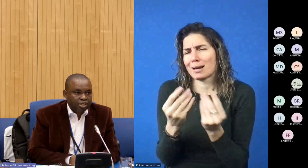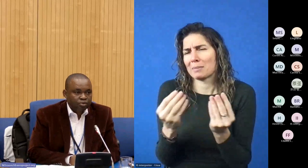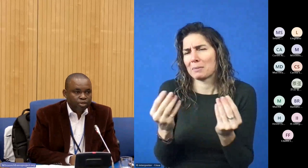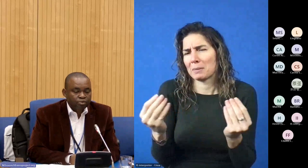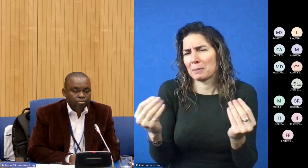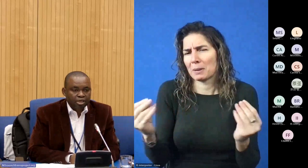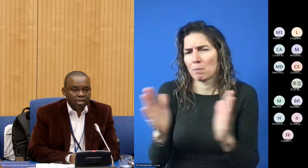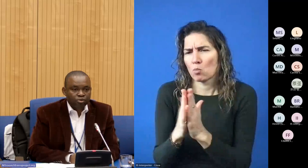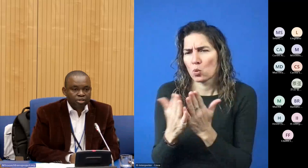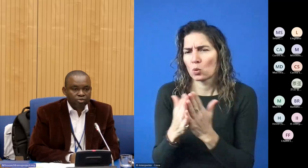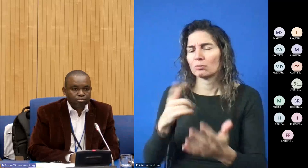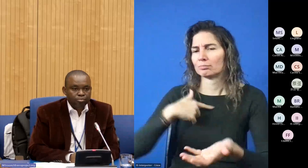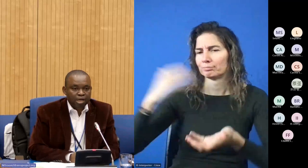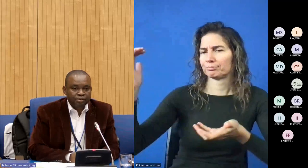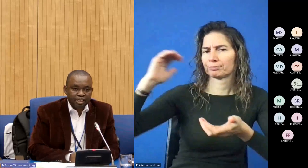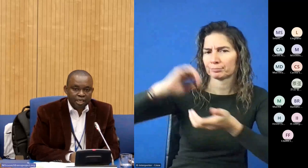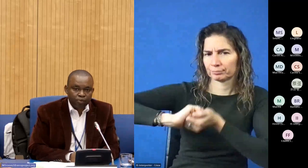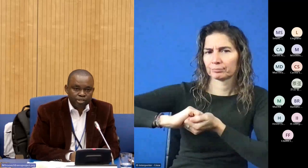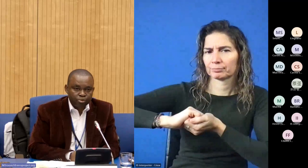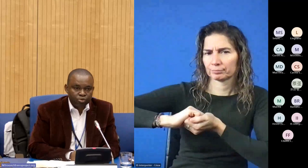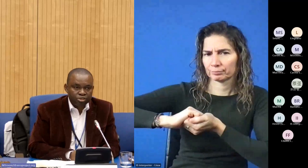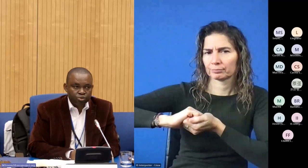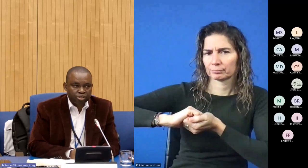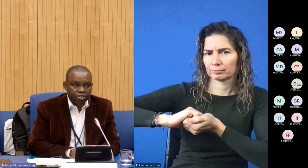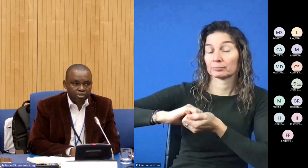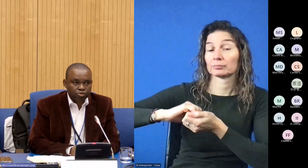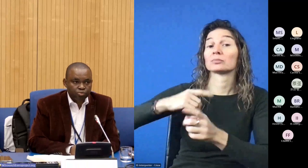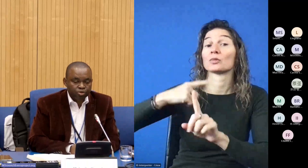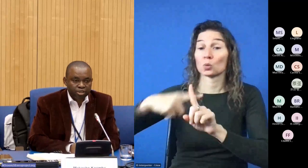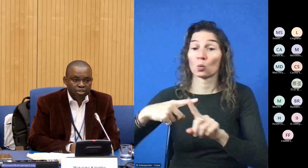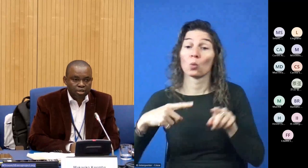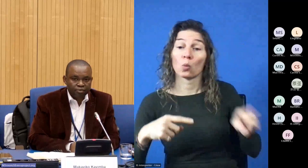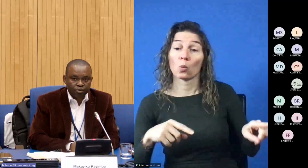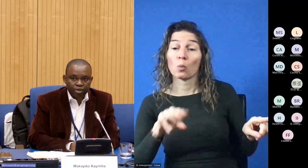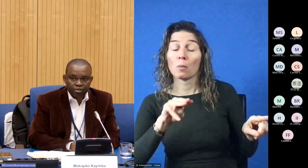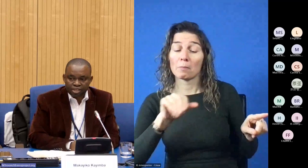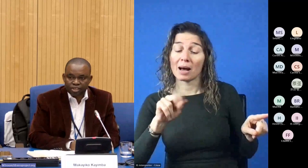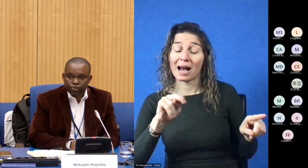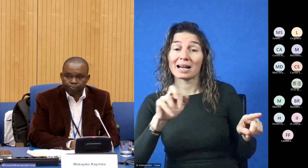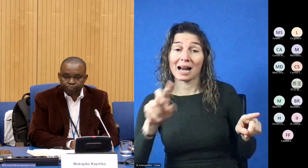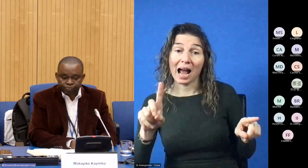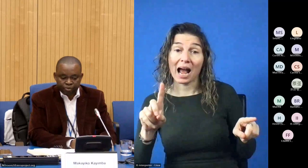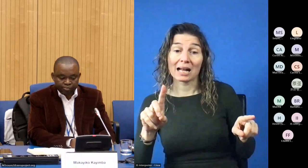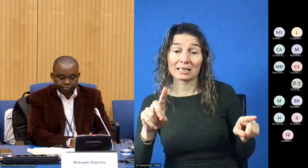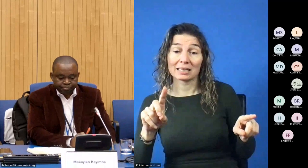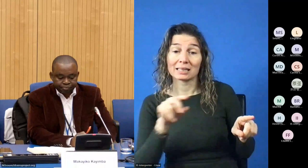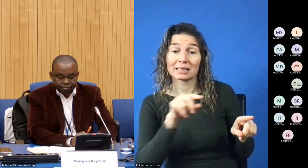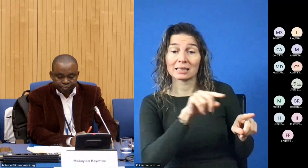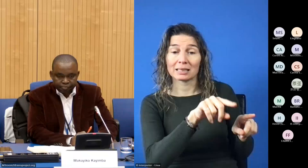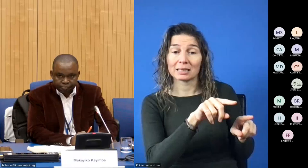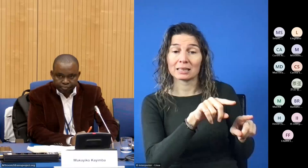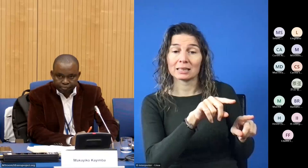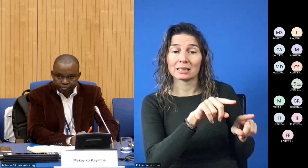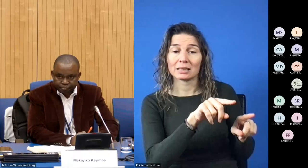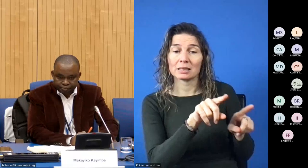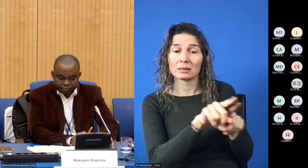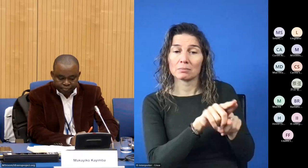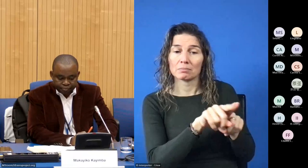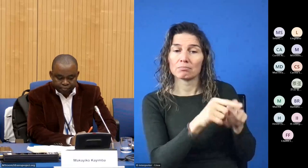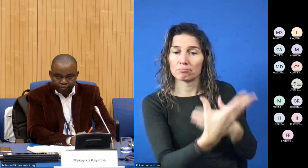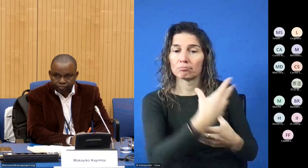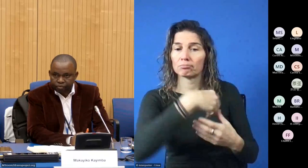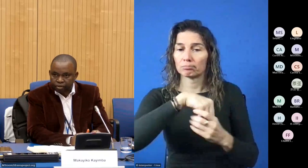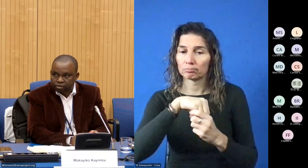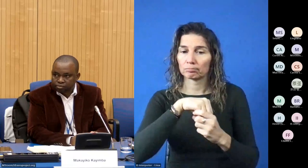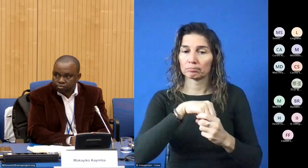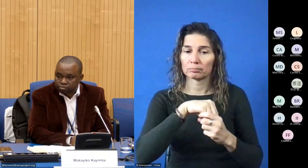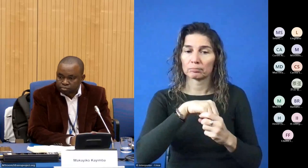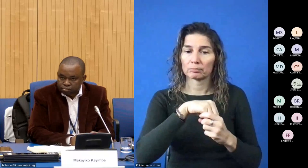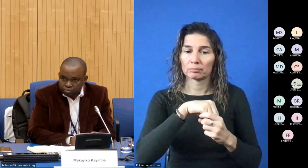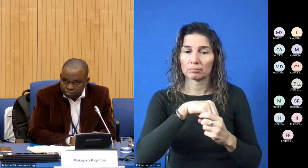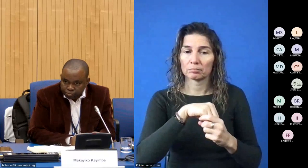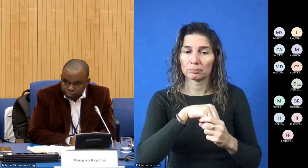started working with them on signing which books, which we have also been working on, thank you.